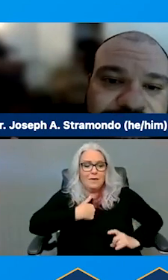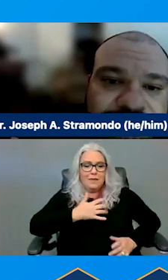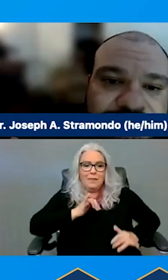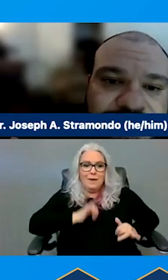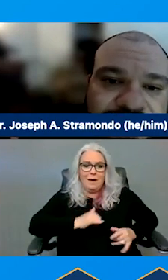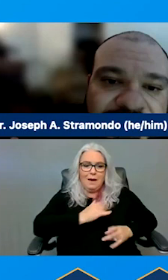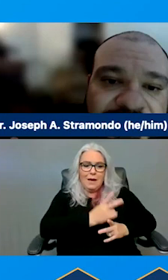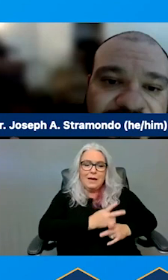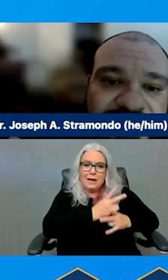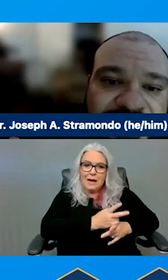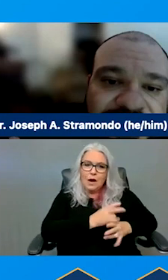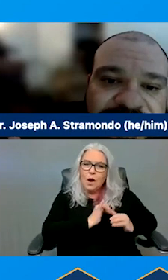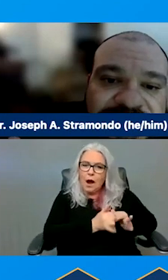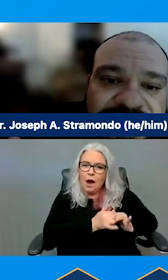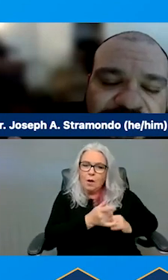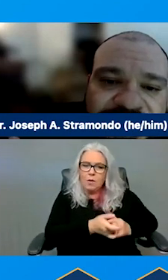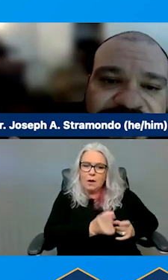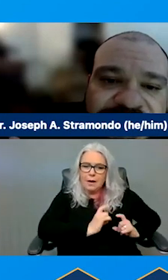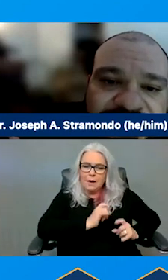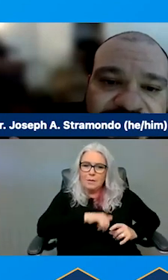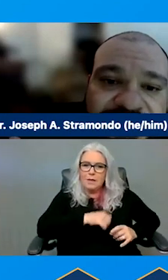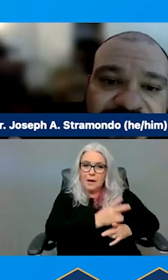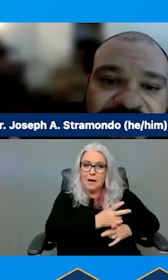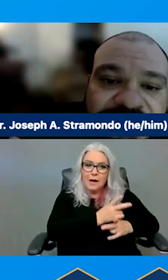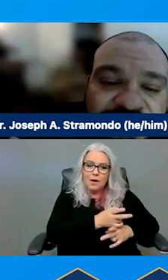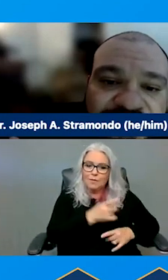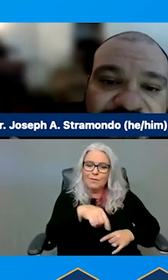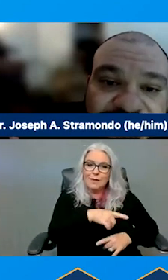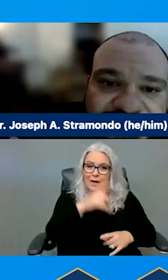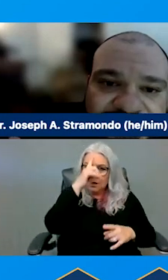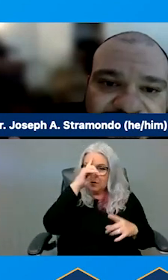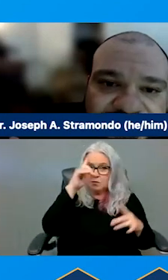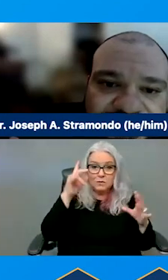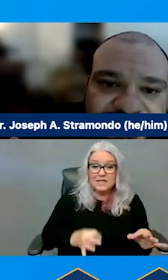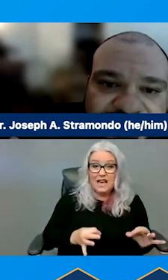them from determining who was providing that care and how they could not decide to social